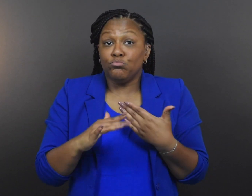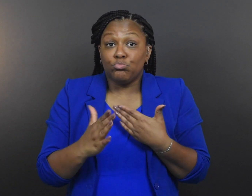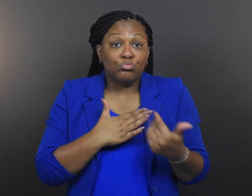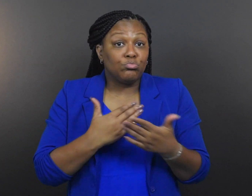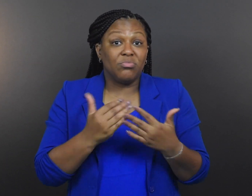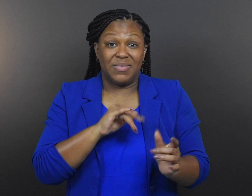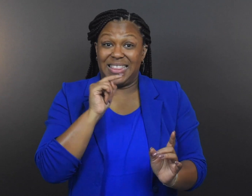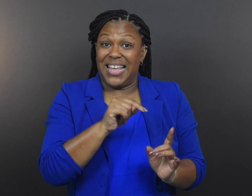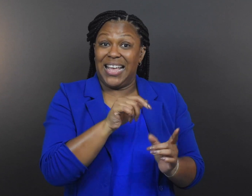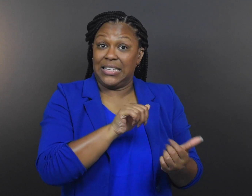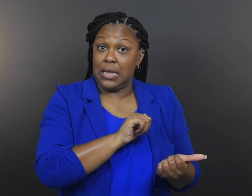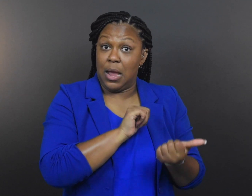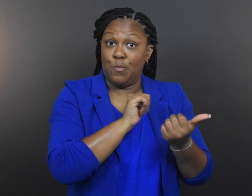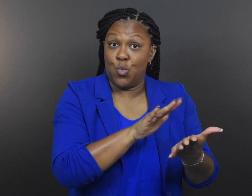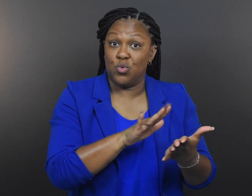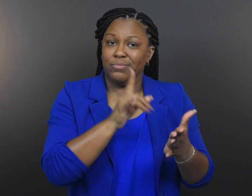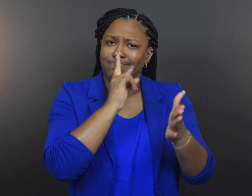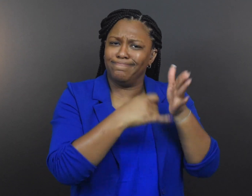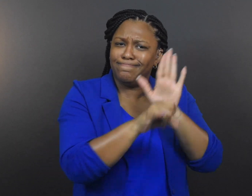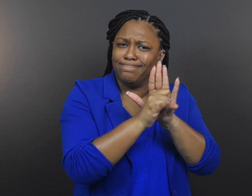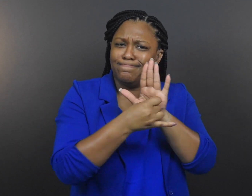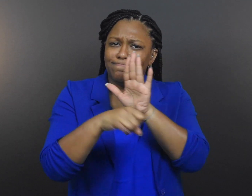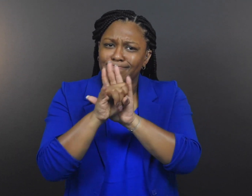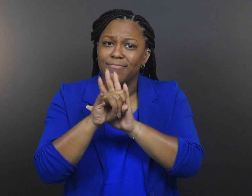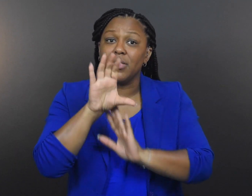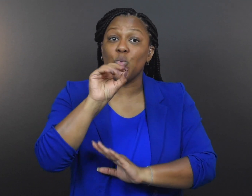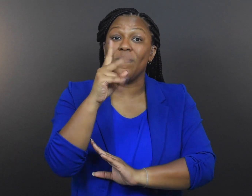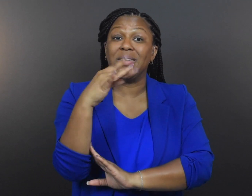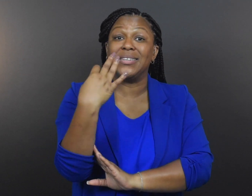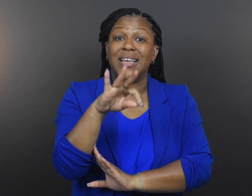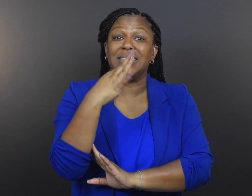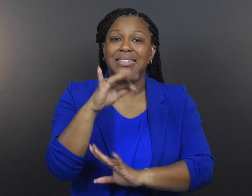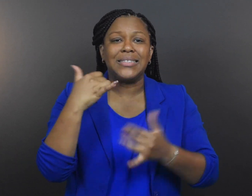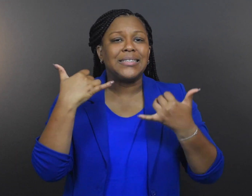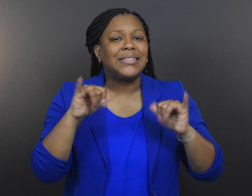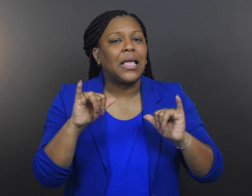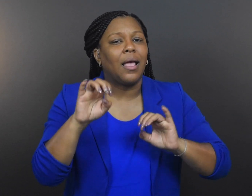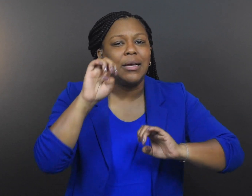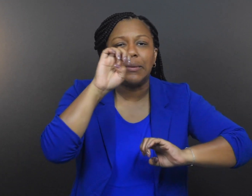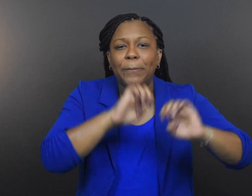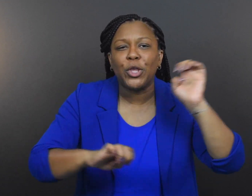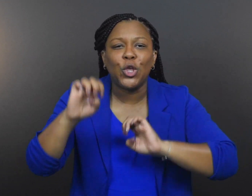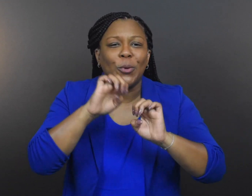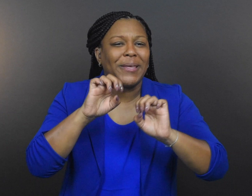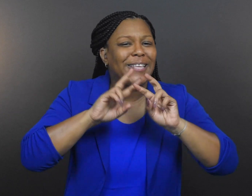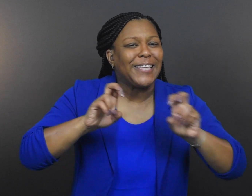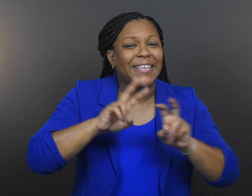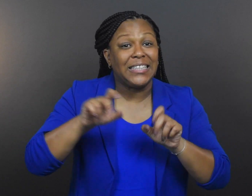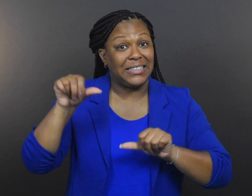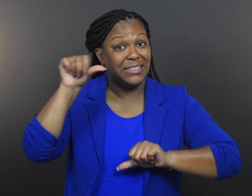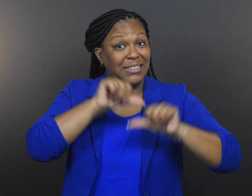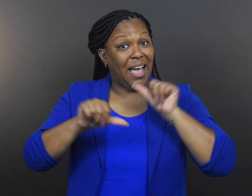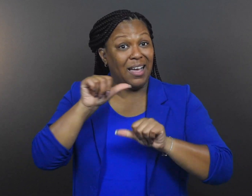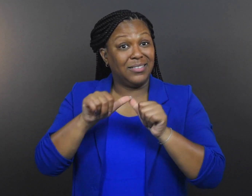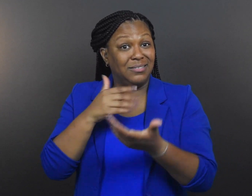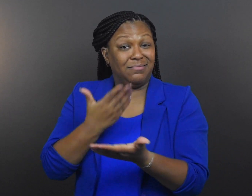Although this approach to identifying COVID-19 is still experimental, the science is not.